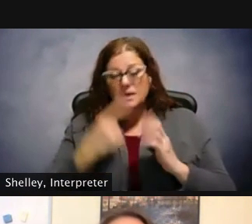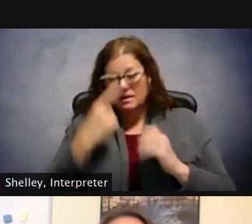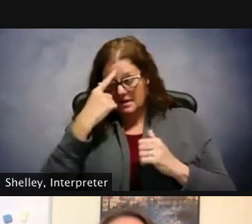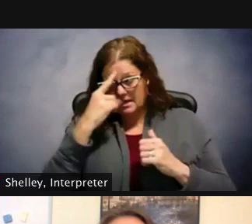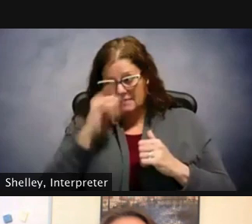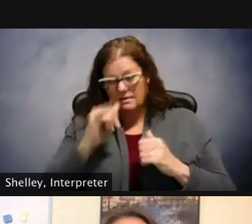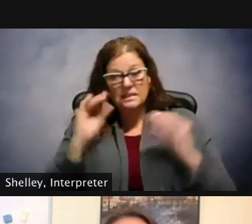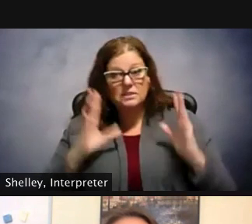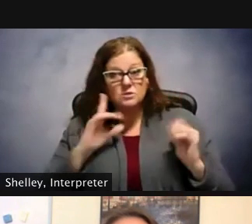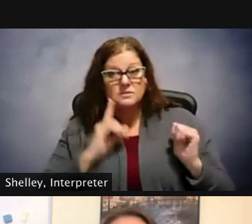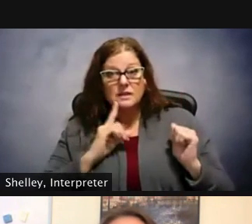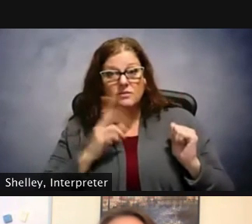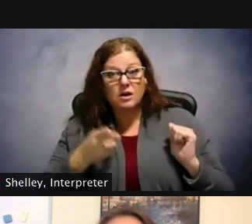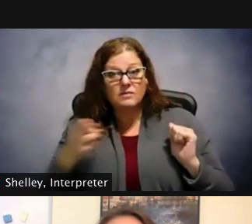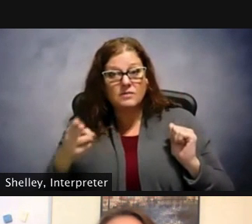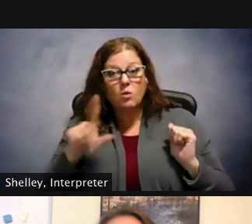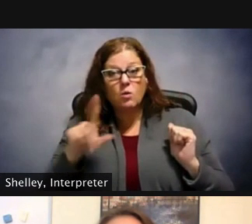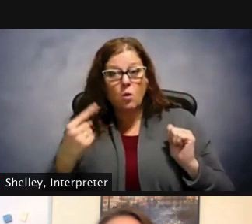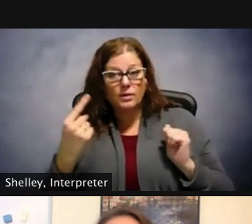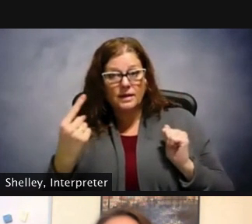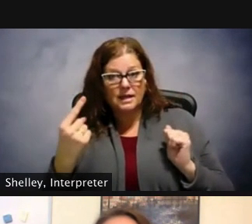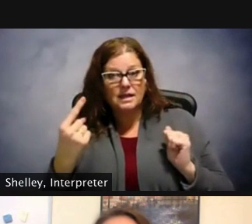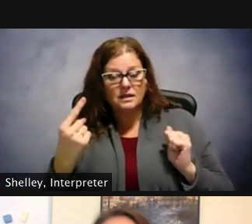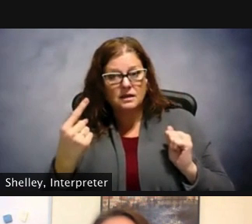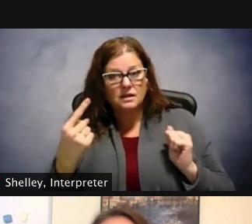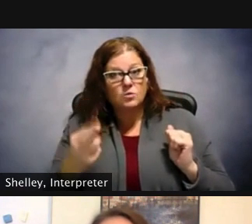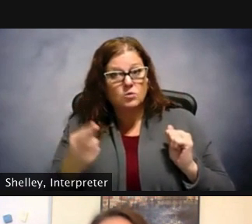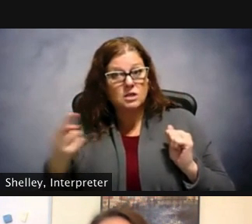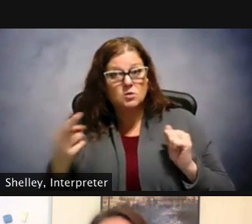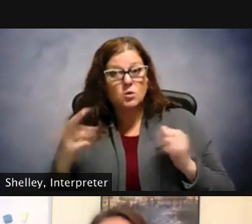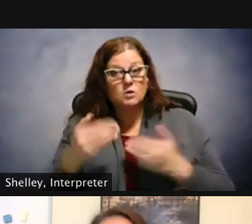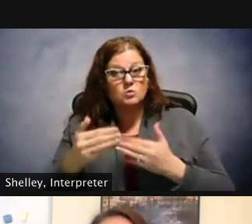of the deaf and hard of hearing is the only resource room that is available to students